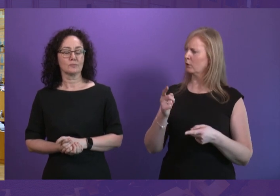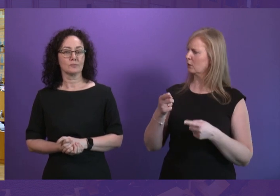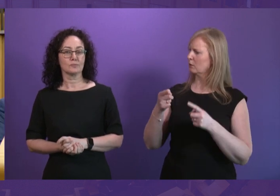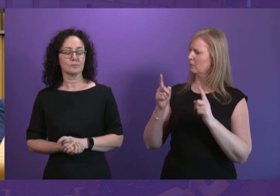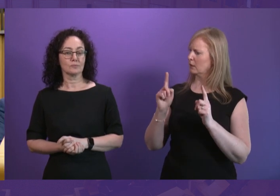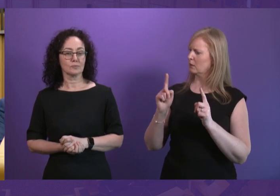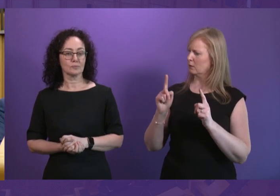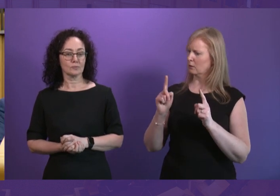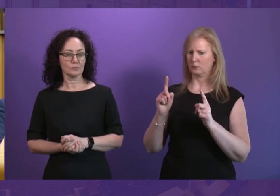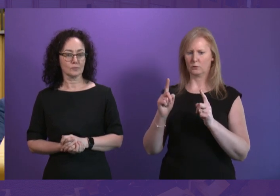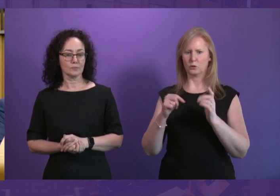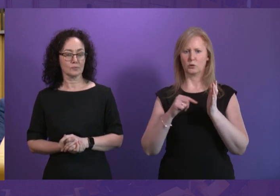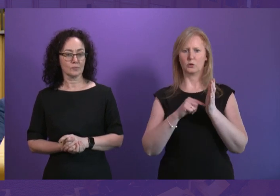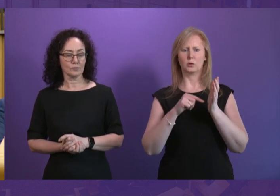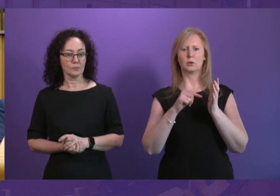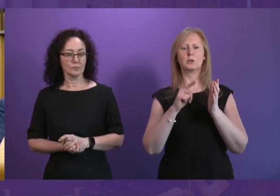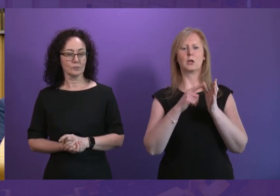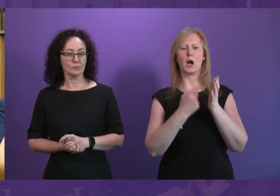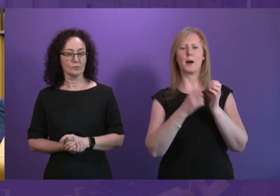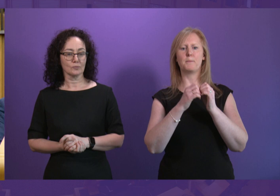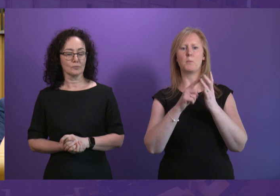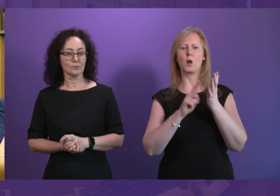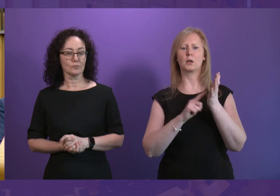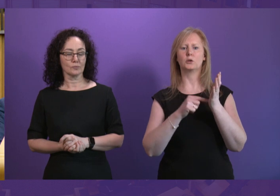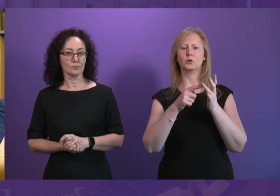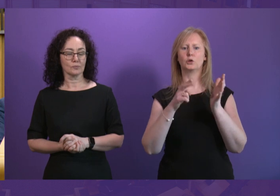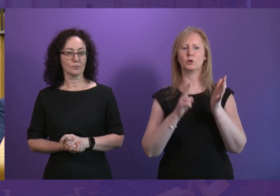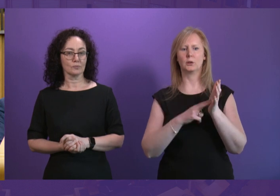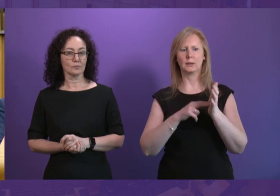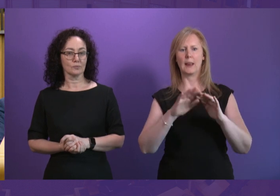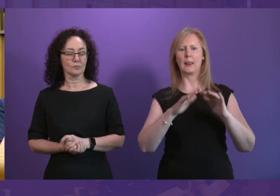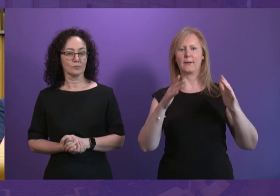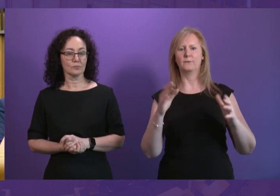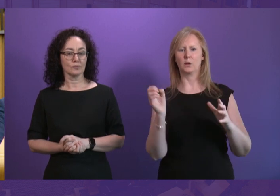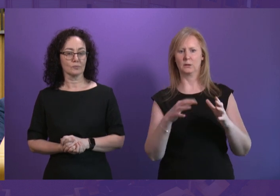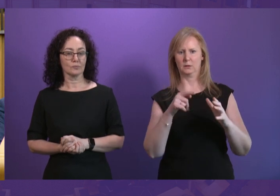to Tarbolton landfill site. It has been 250 days since the company that was running that